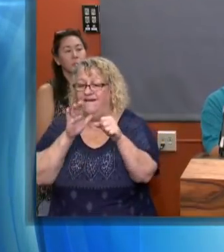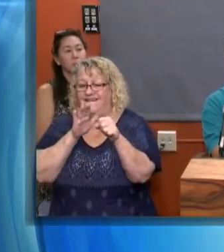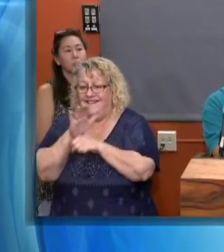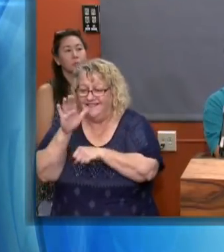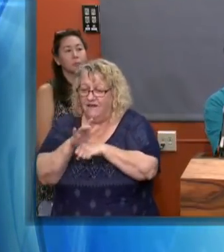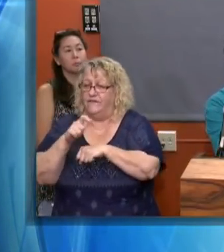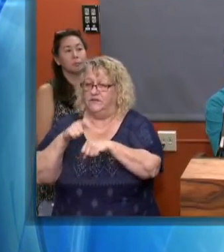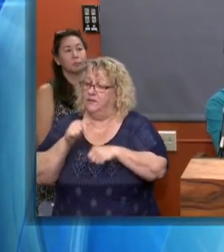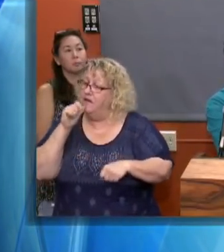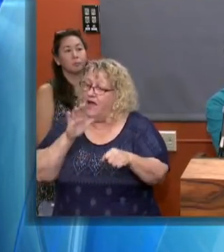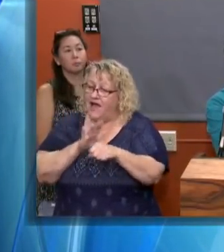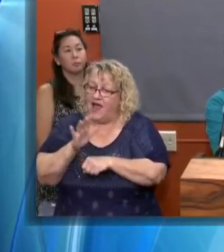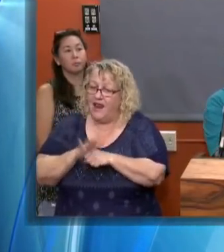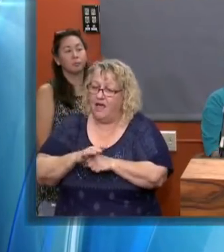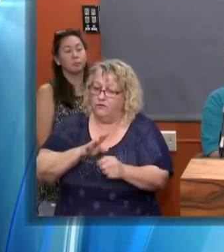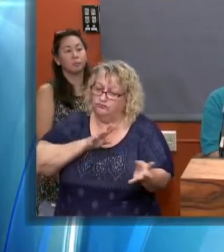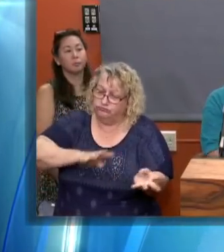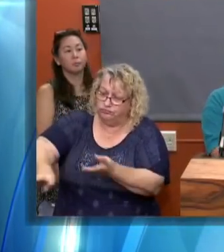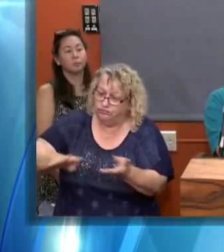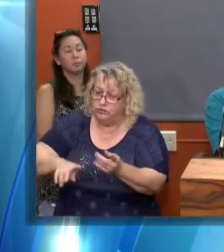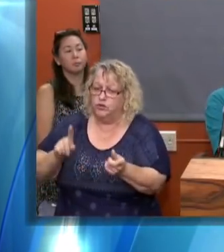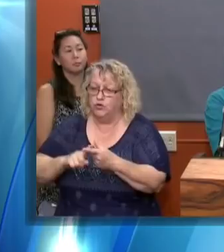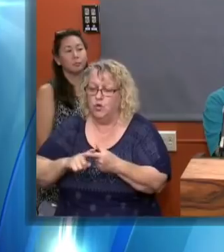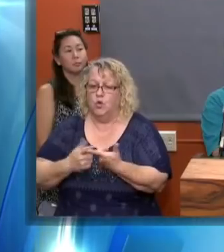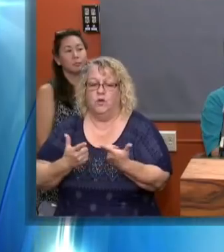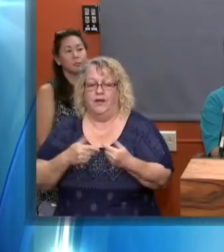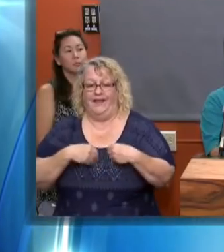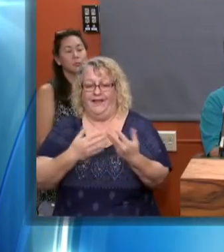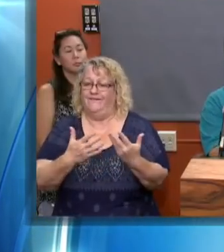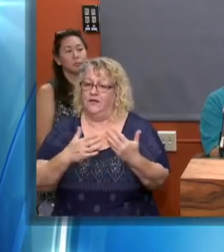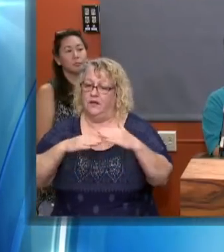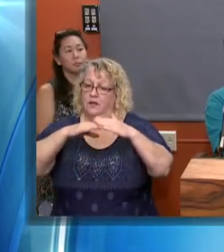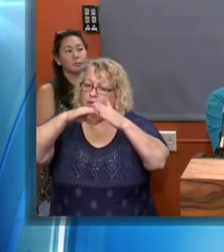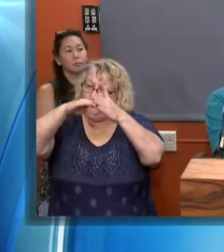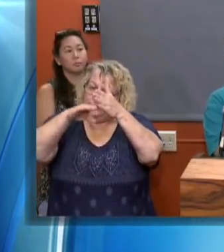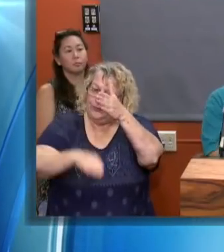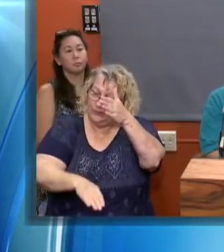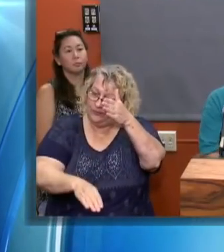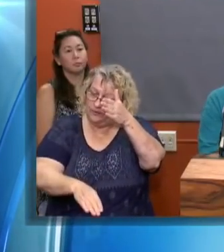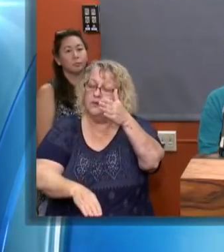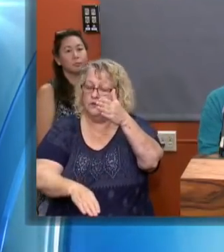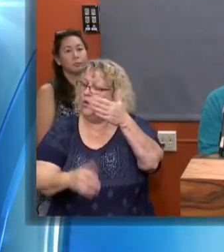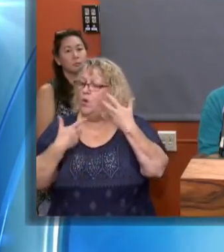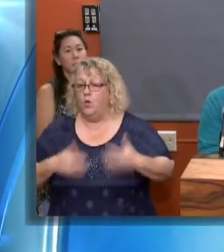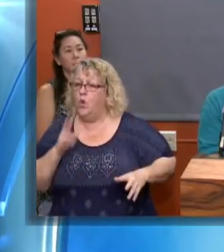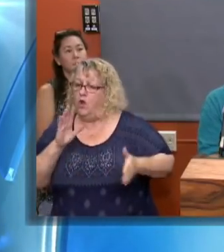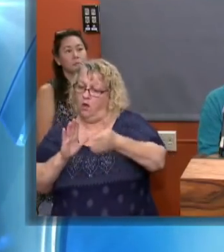THAT THE SPILL WAY COULD RELEASE WOULD NOT BE ADEQUATE AND WATER LEVELS BEHIND THE DAM WOULD CONTINUE TO RISE AND